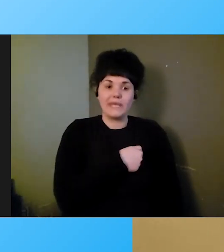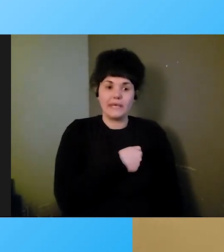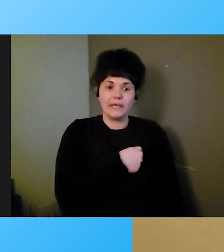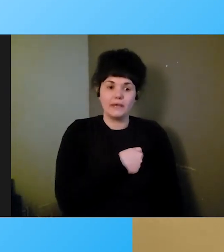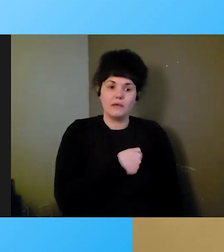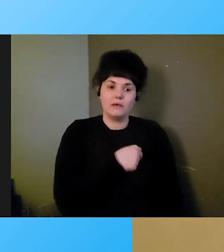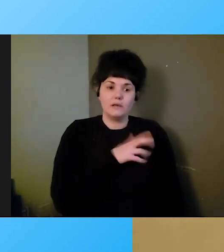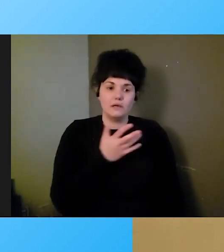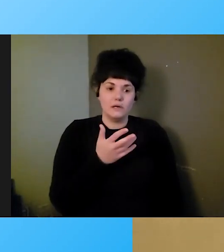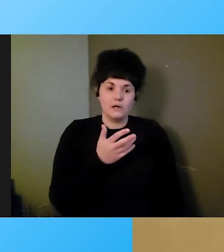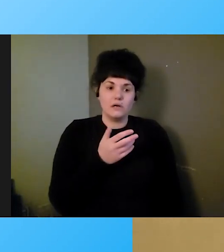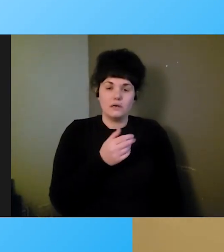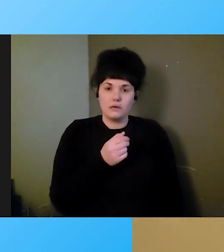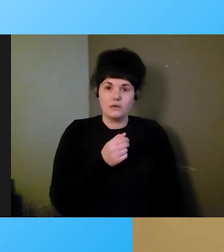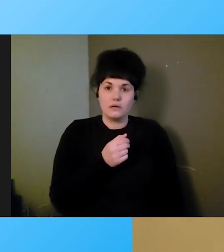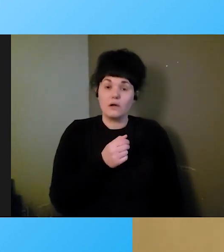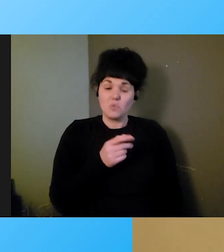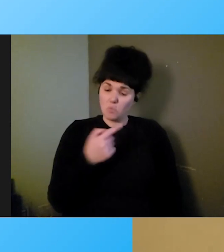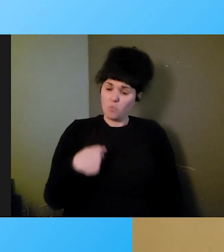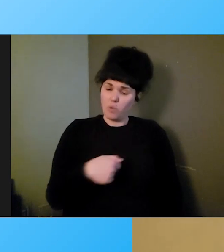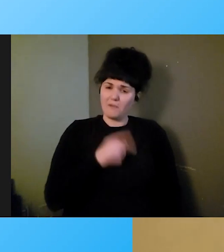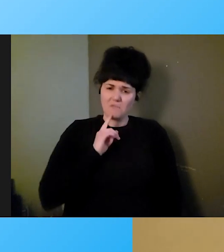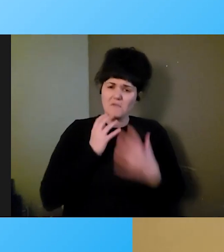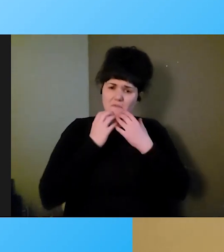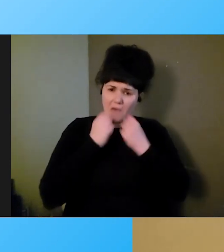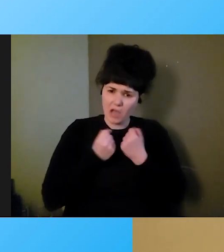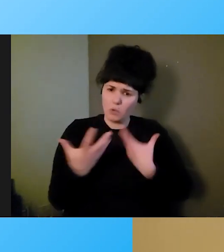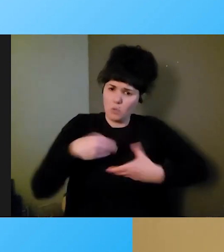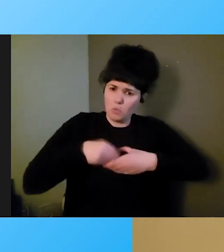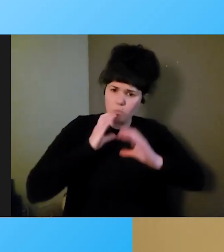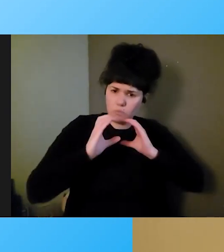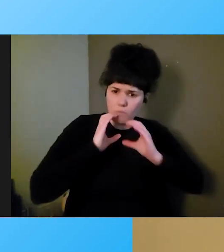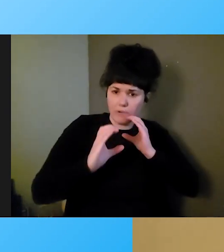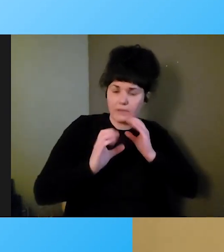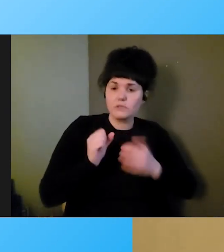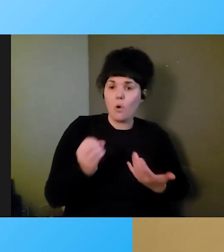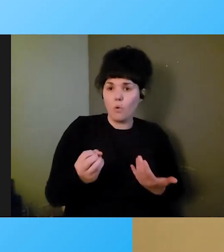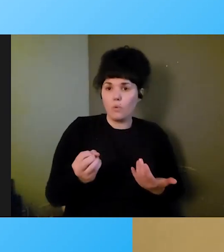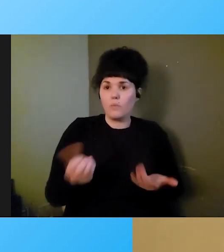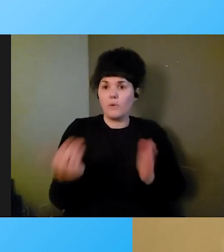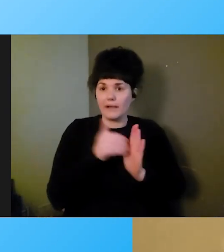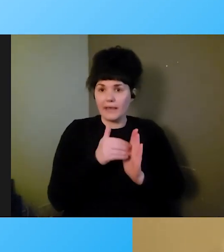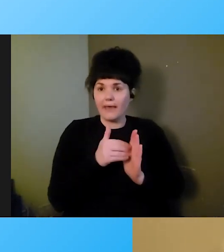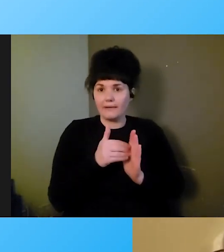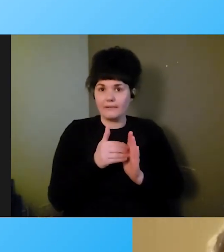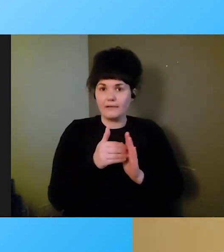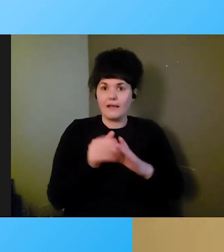are particularly valuable at the table. And so, again, nothing